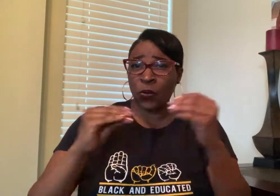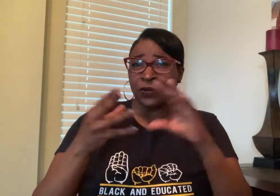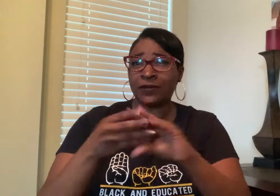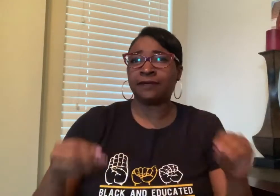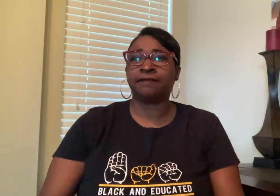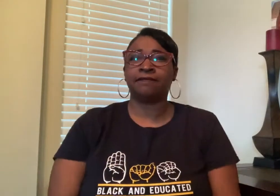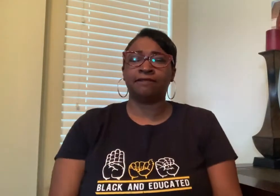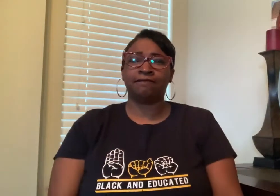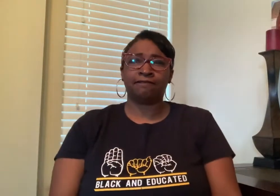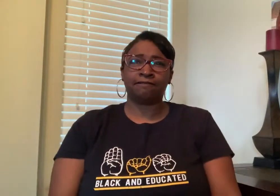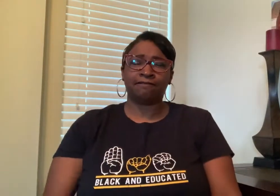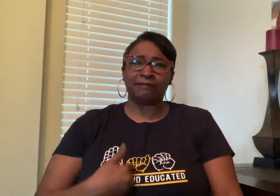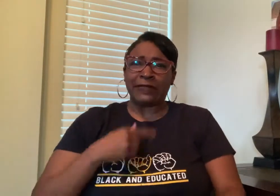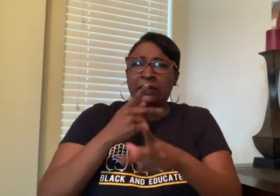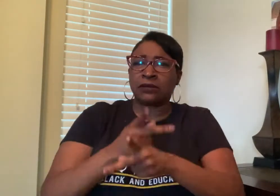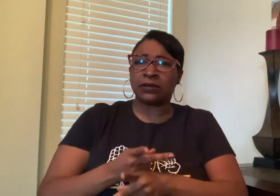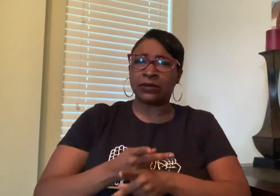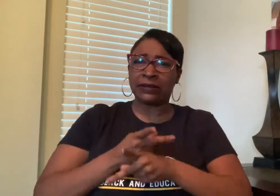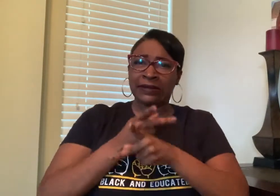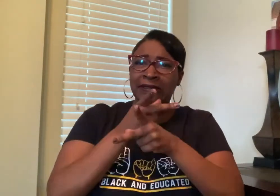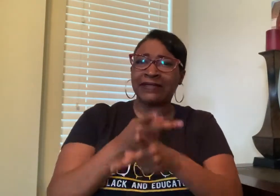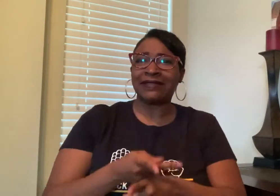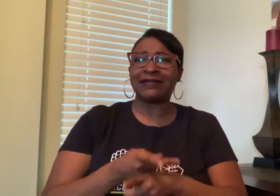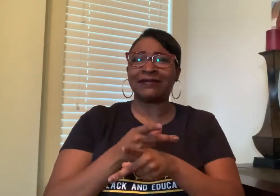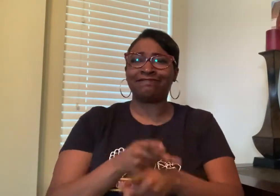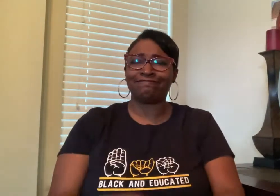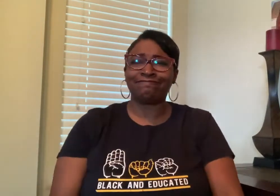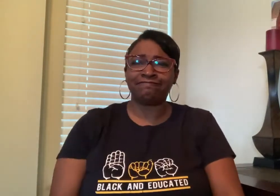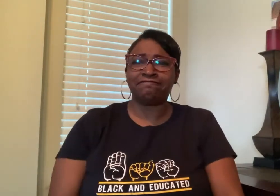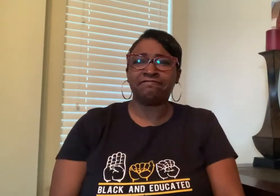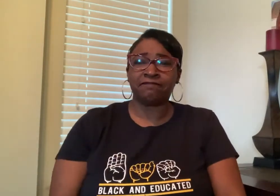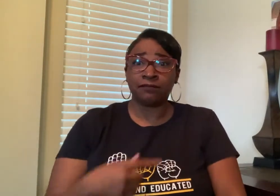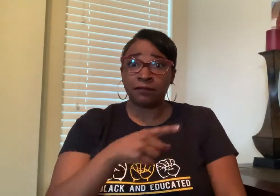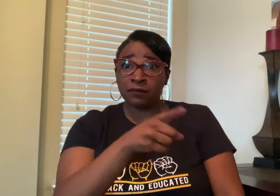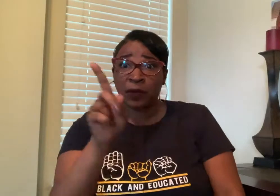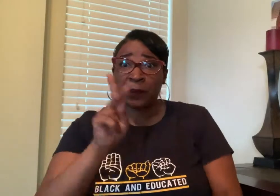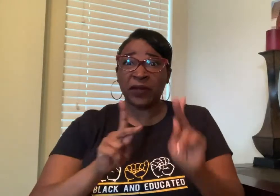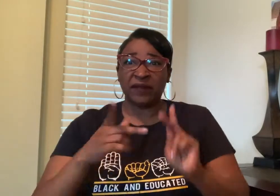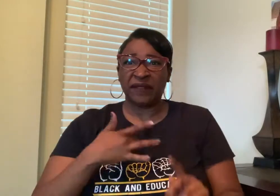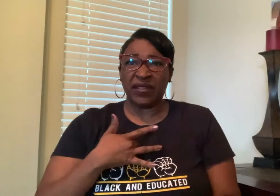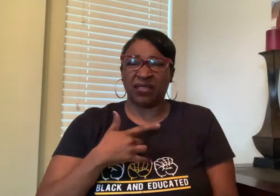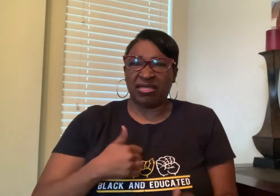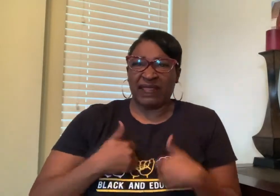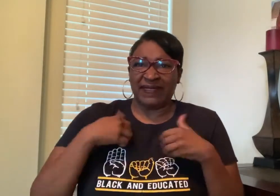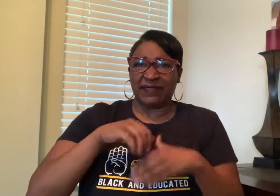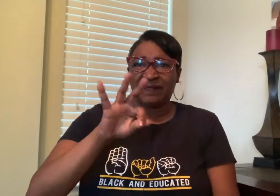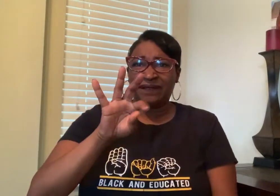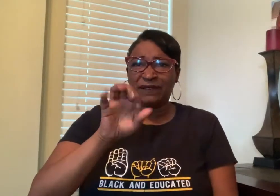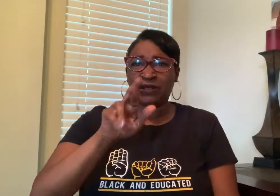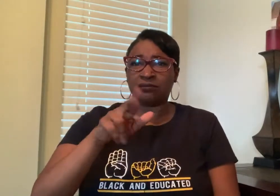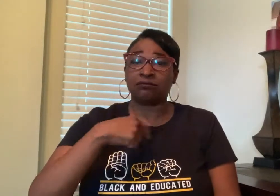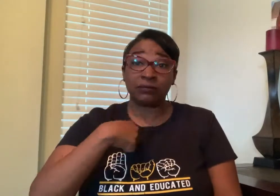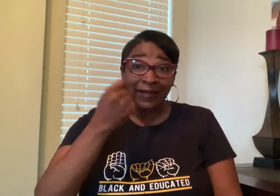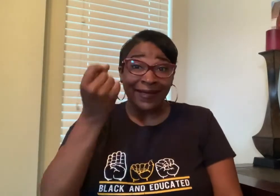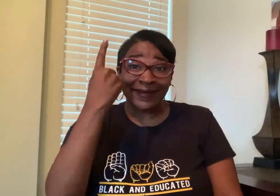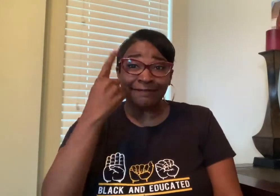I have to tread lightly, I understand people who live in fear, I get it!